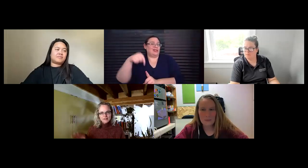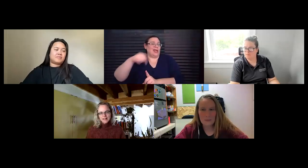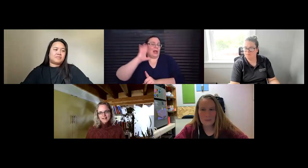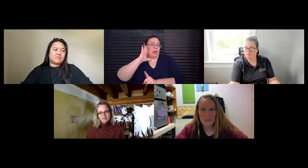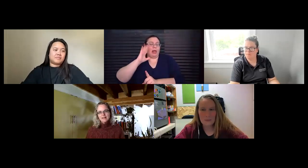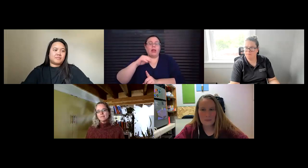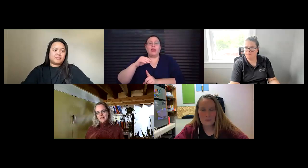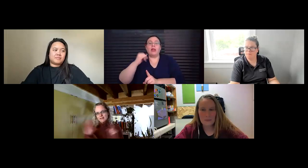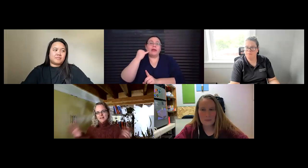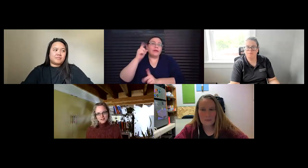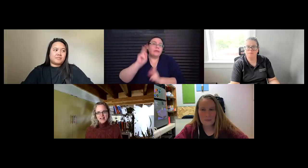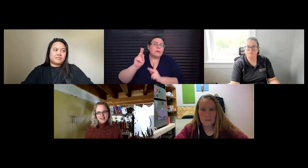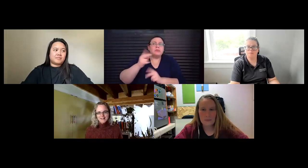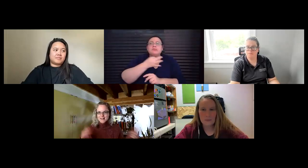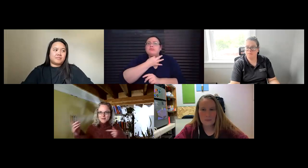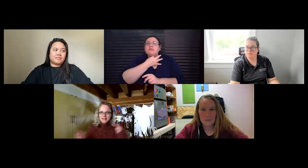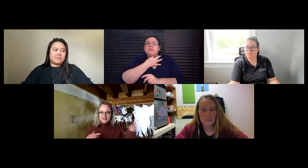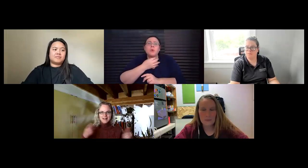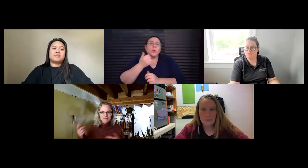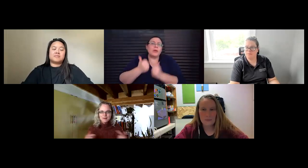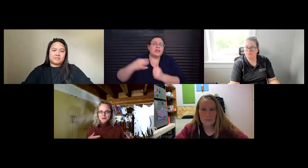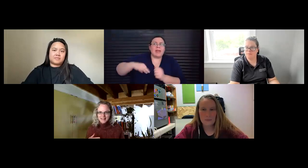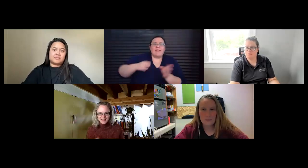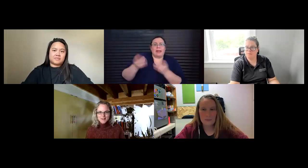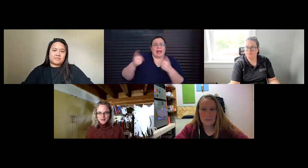want to find a benefit planner in their state since we tend to have people joining us from